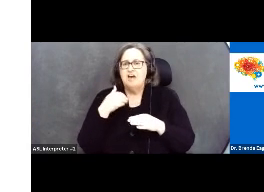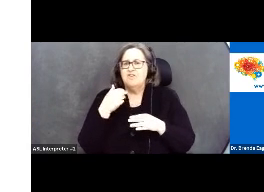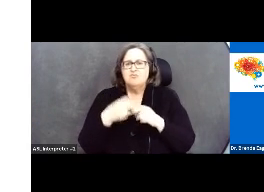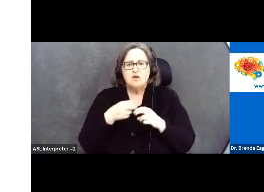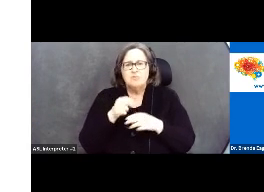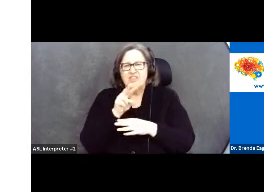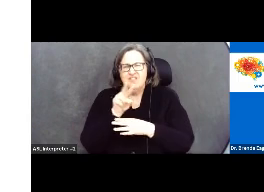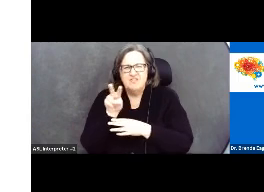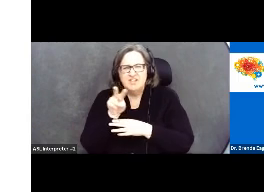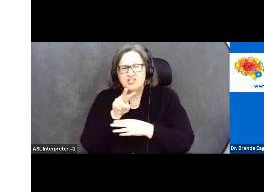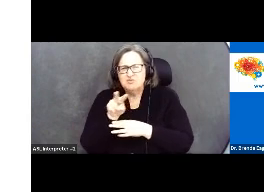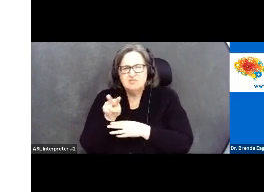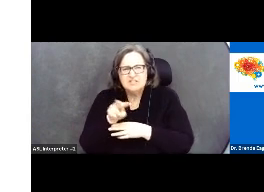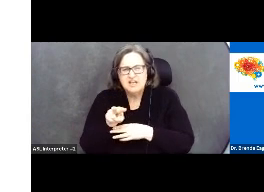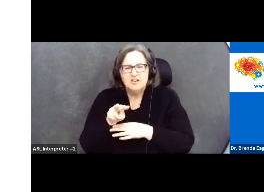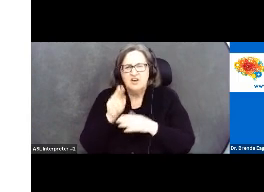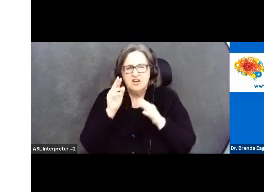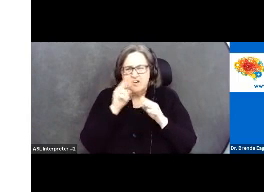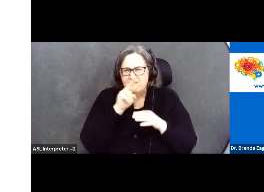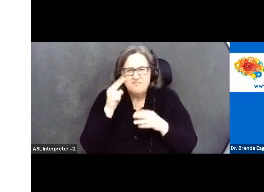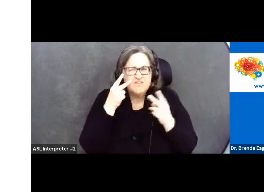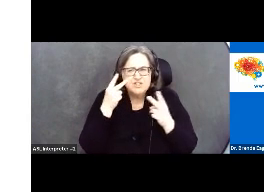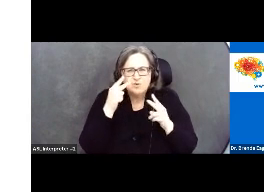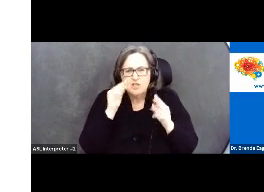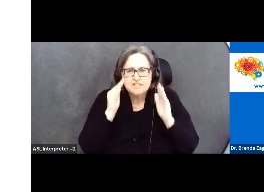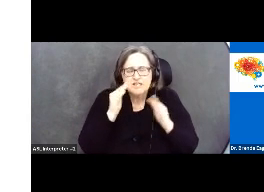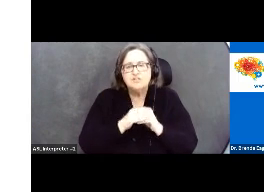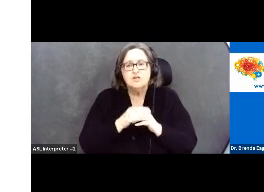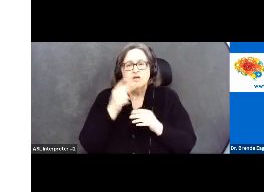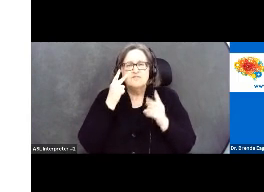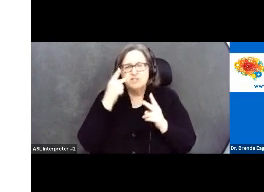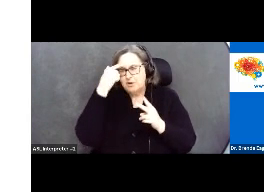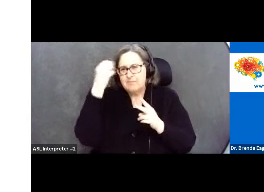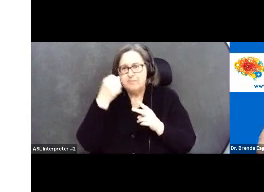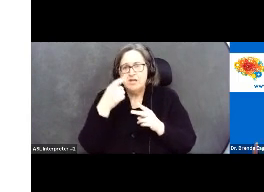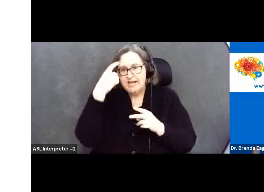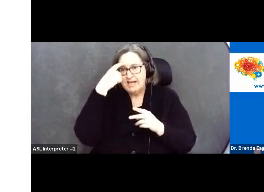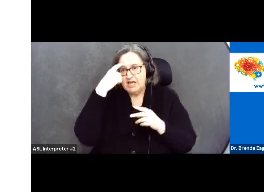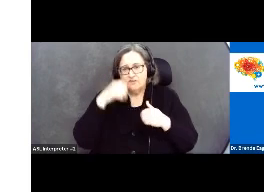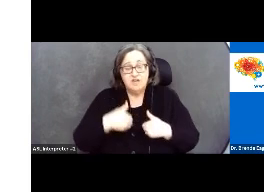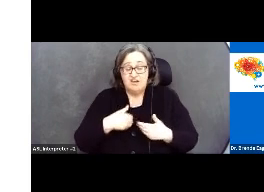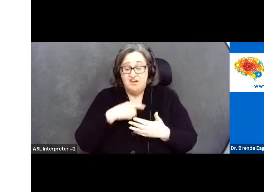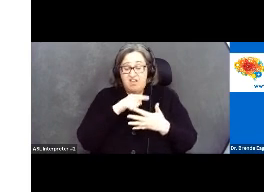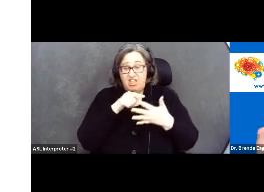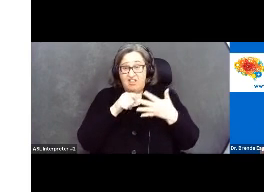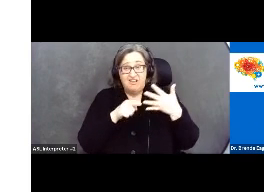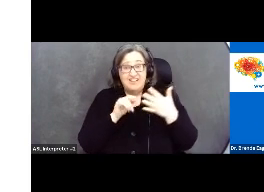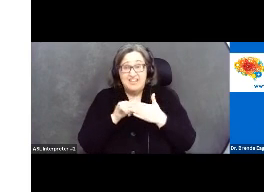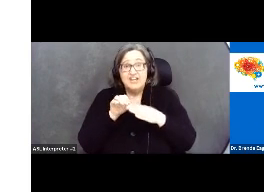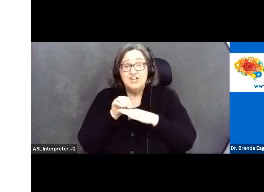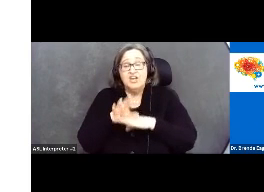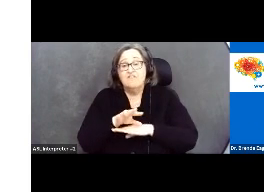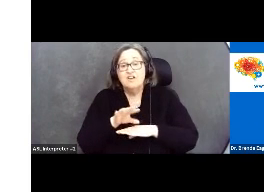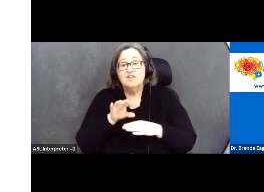attention, visual memory and cognitive fatigue. Any one of those can influence the others or any